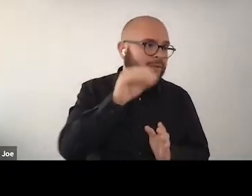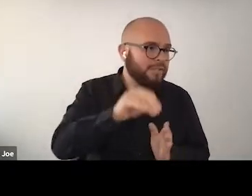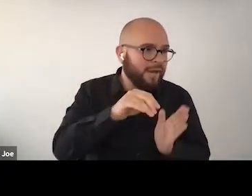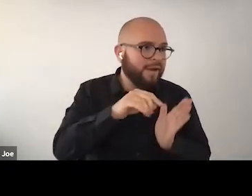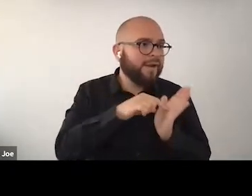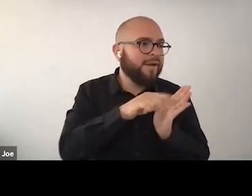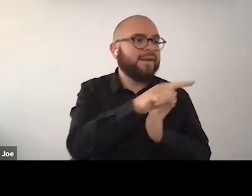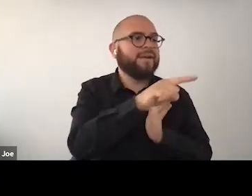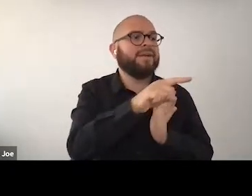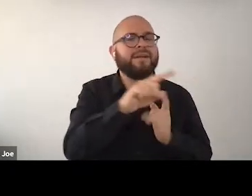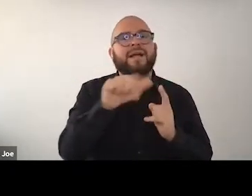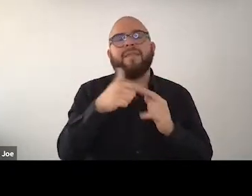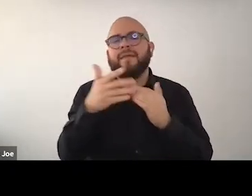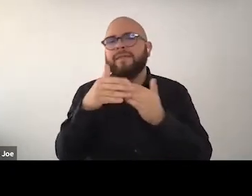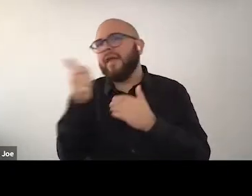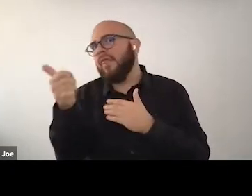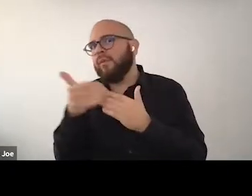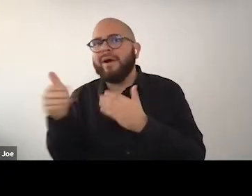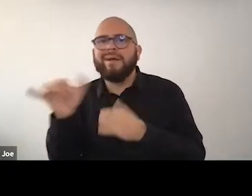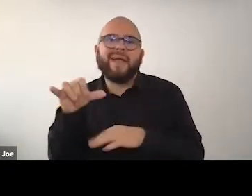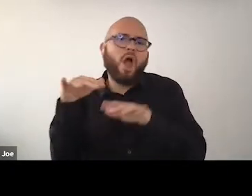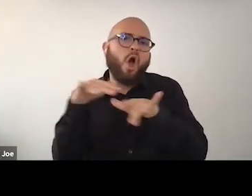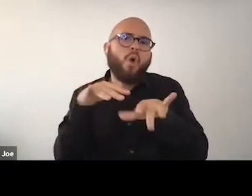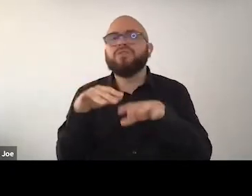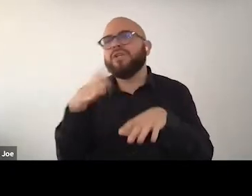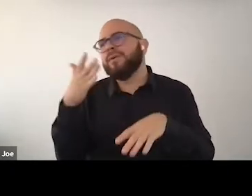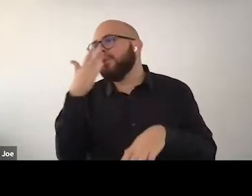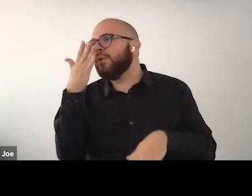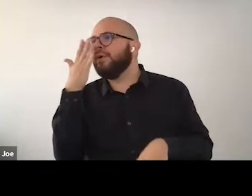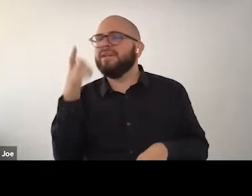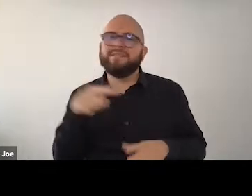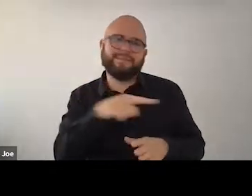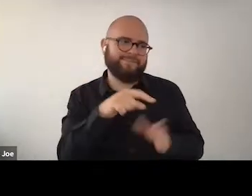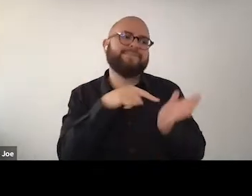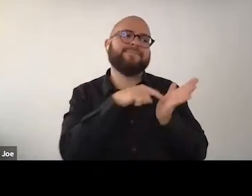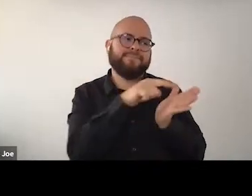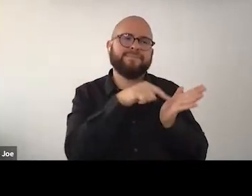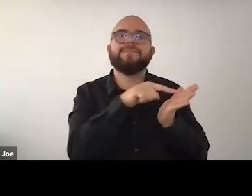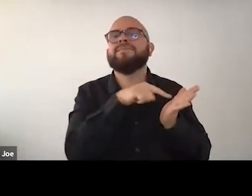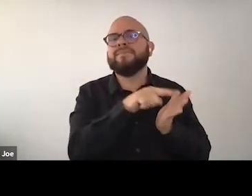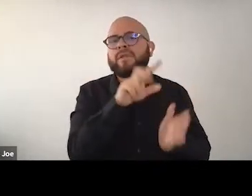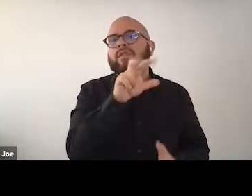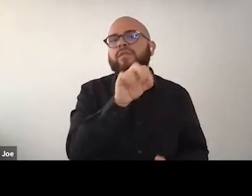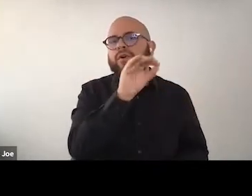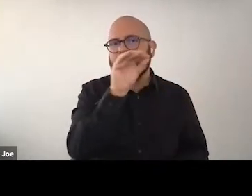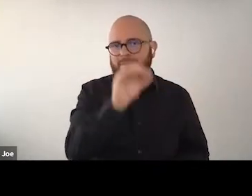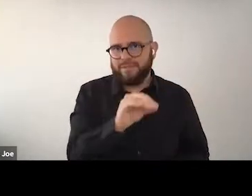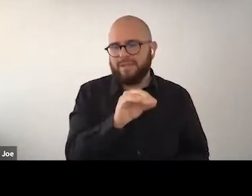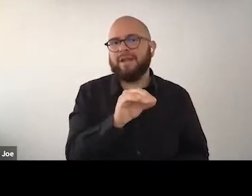such as the ocean breeze, would get an additional 30% of session per edit.